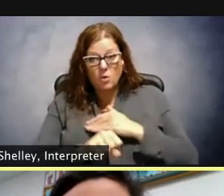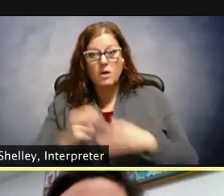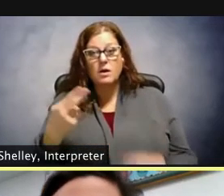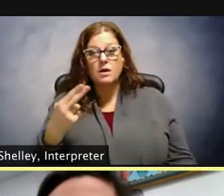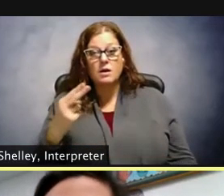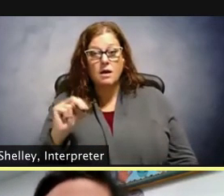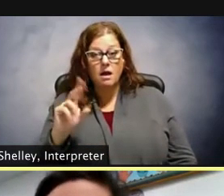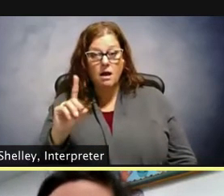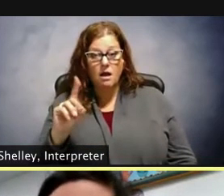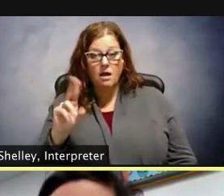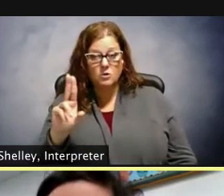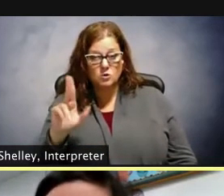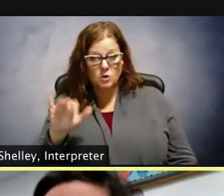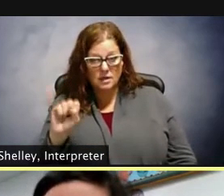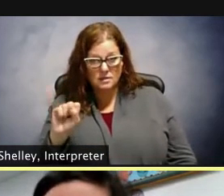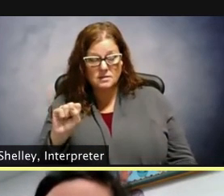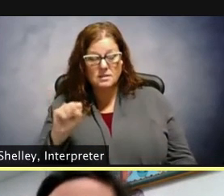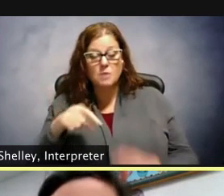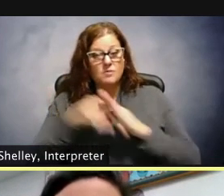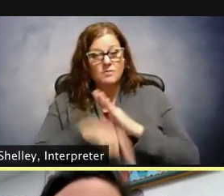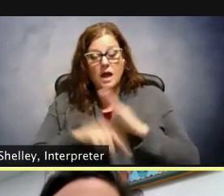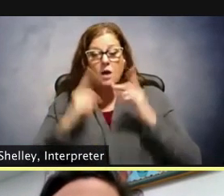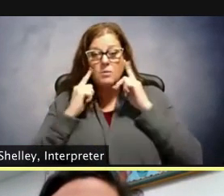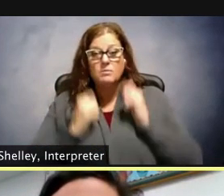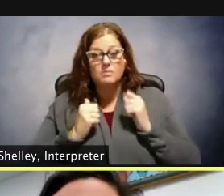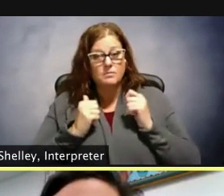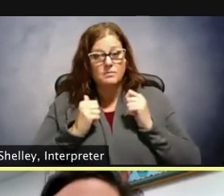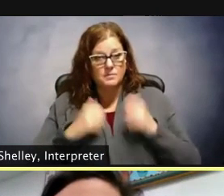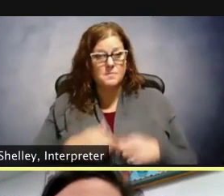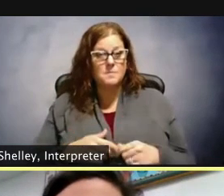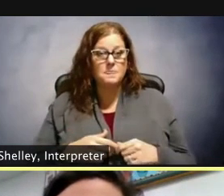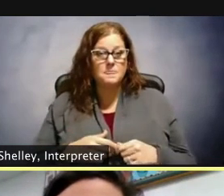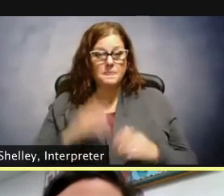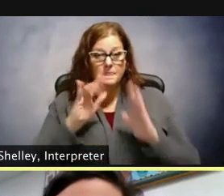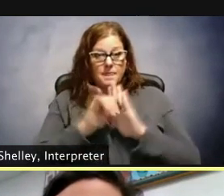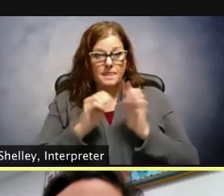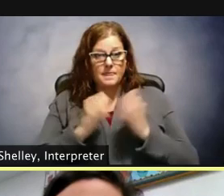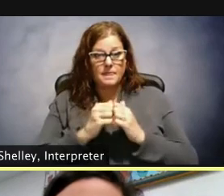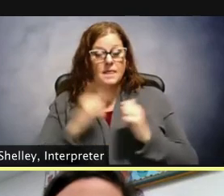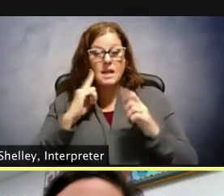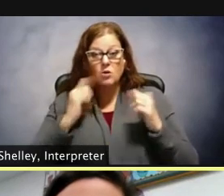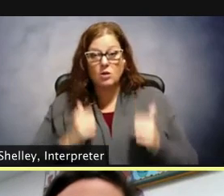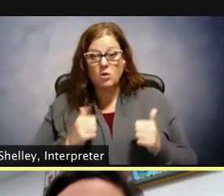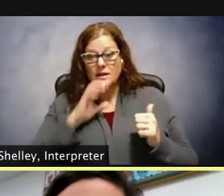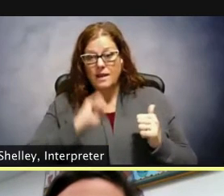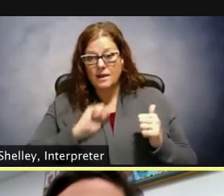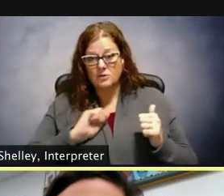profound bilateral hearing loss. He was identified with his hearing loss at age two and was moved